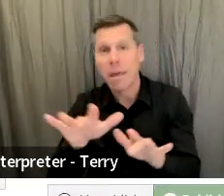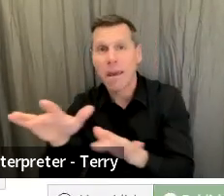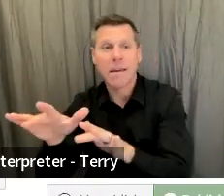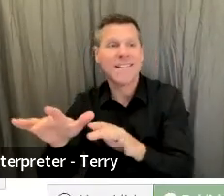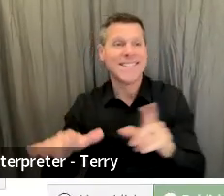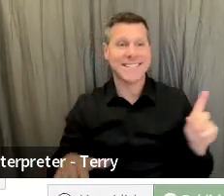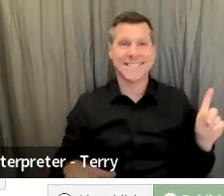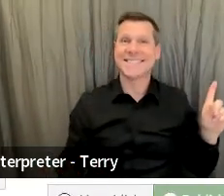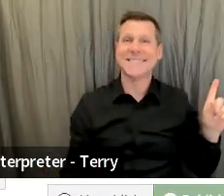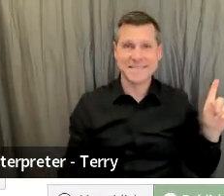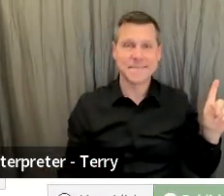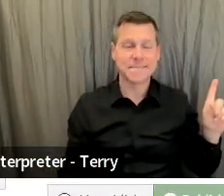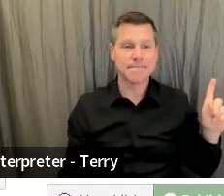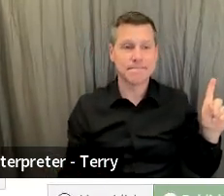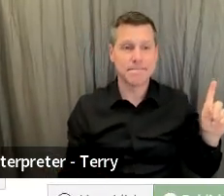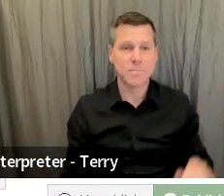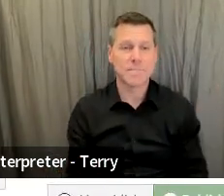Of course, So